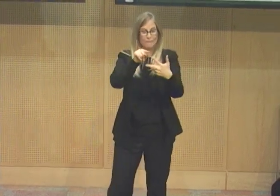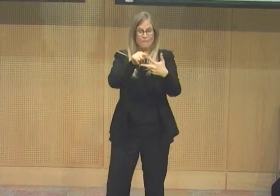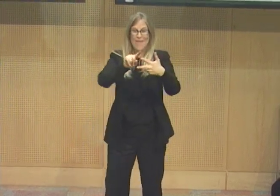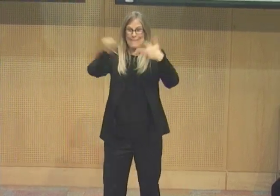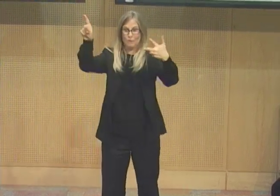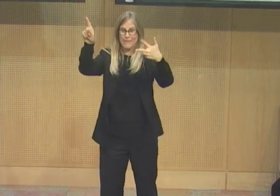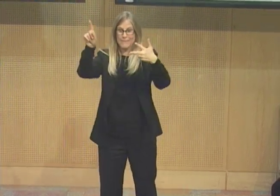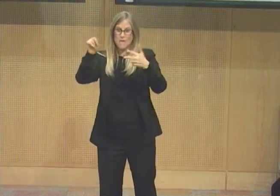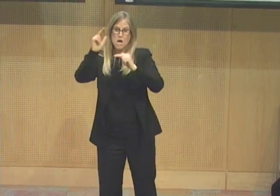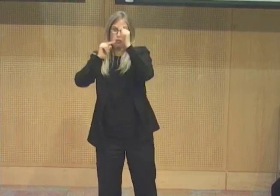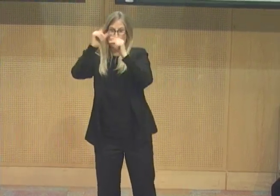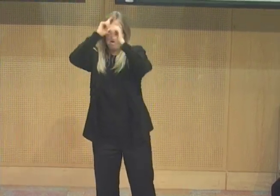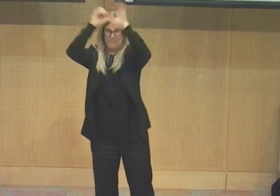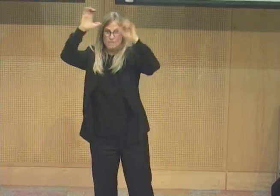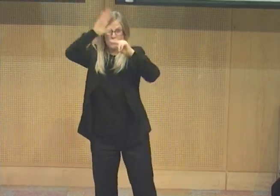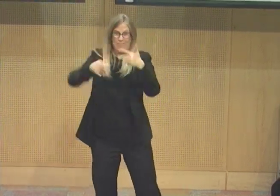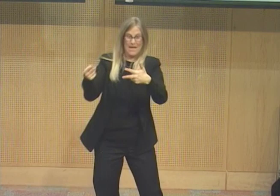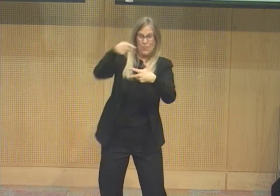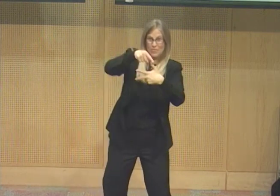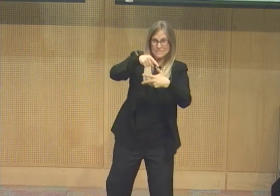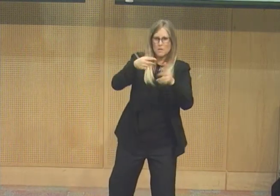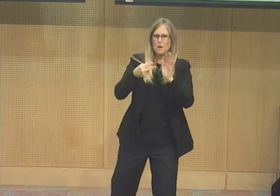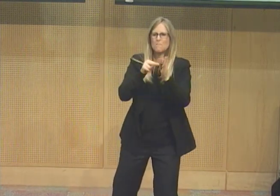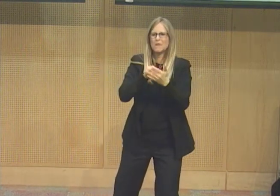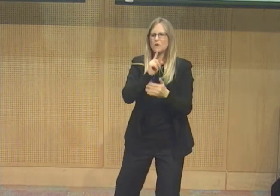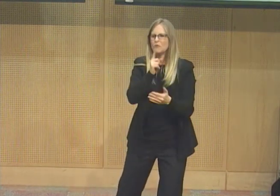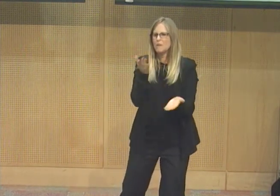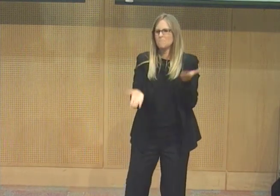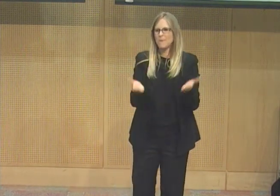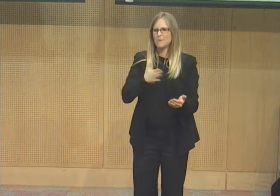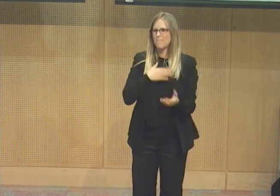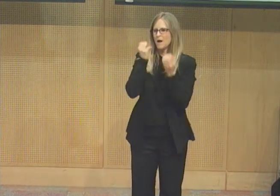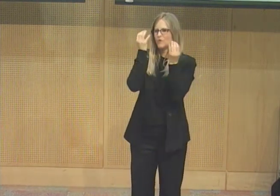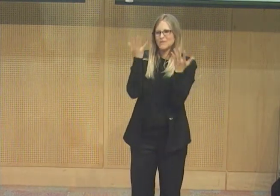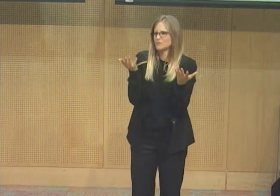So these three are linked.